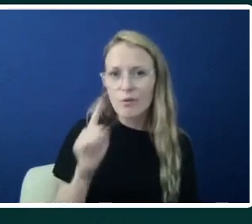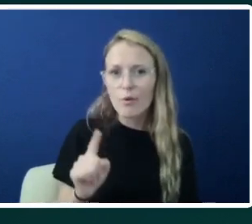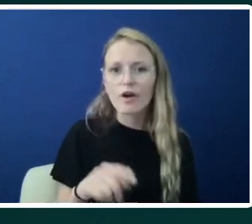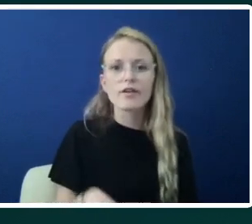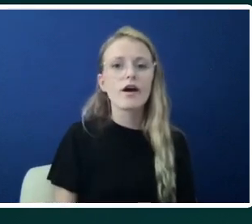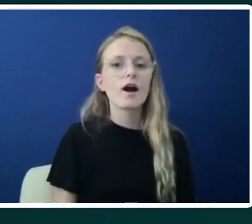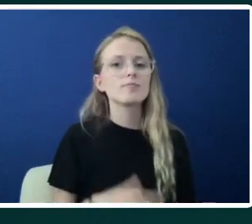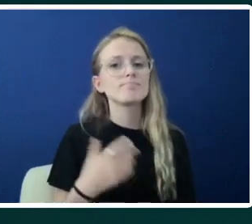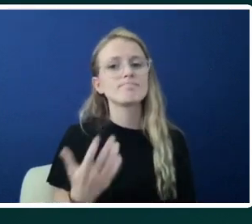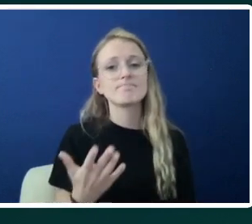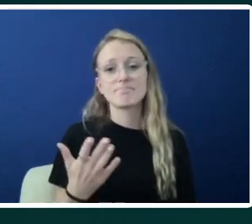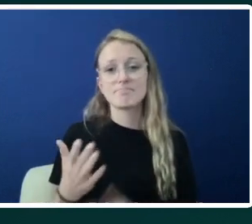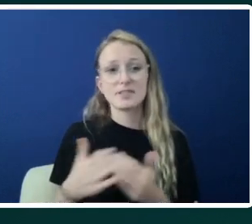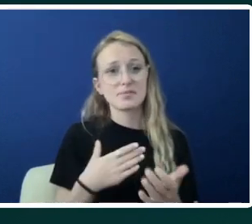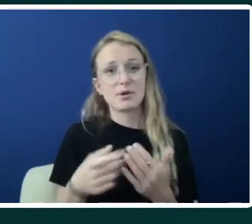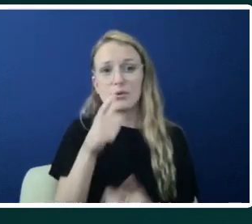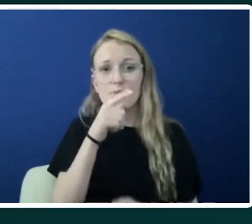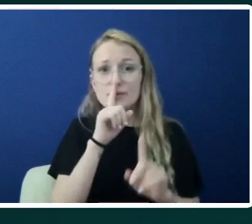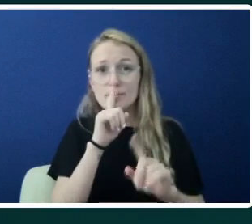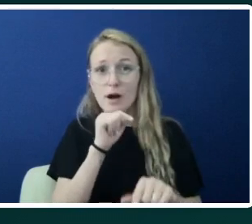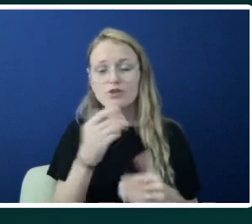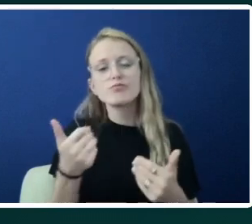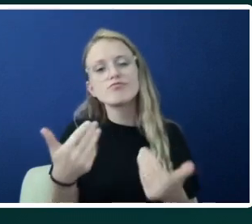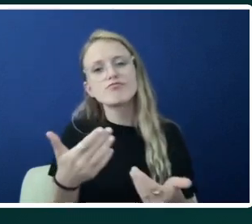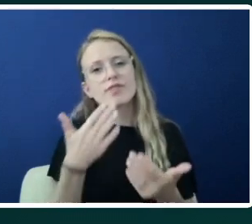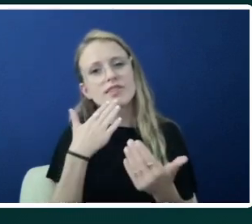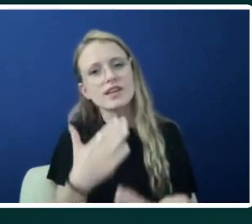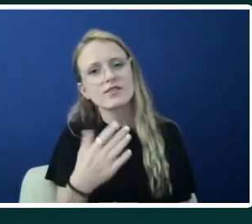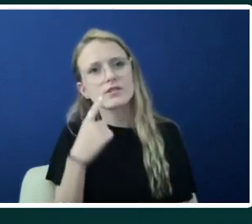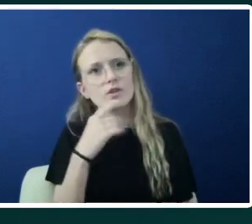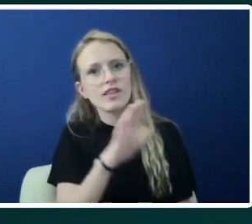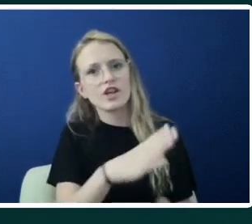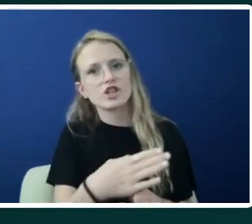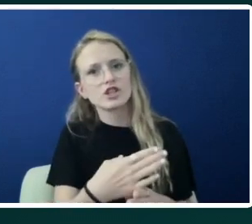whoever they were responding to sharing. Because, you know, that's that kind of that positive,